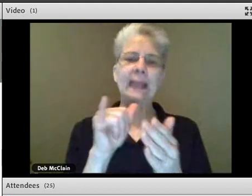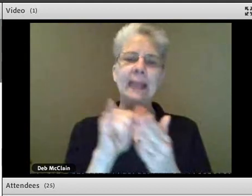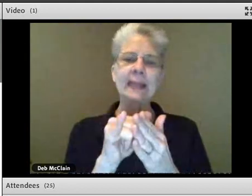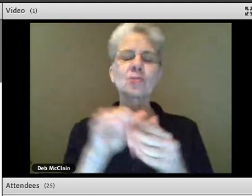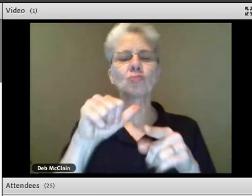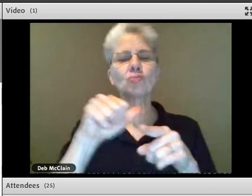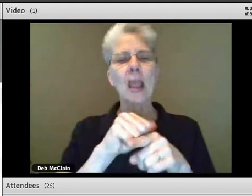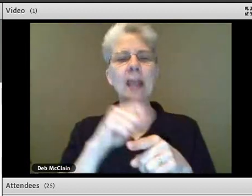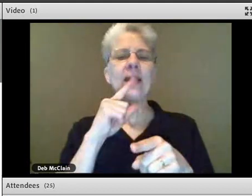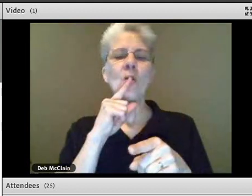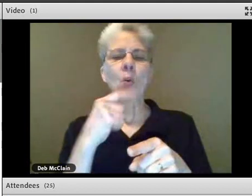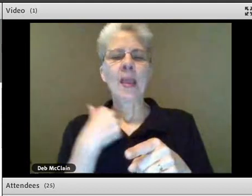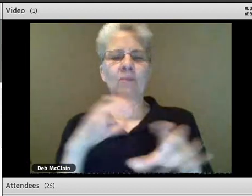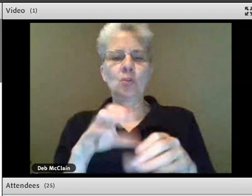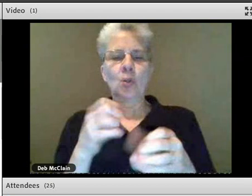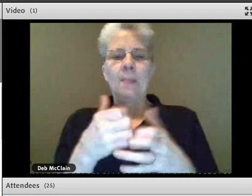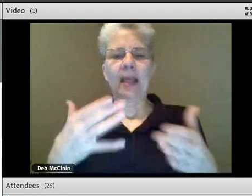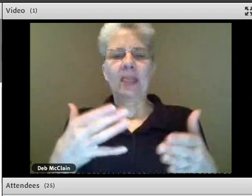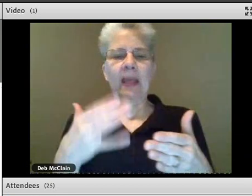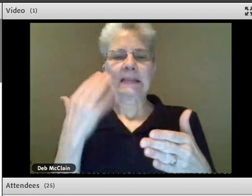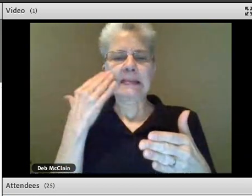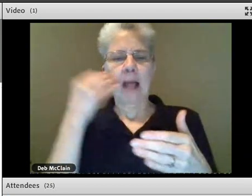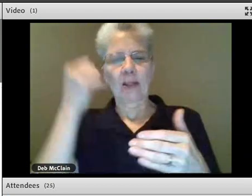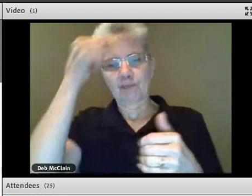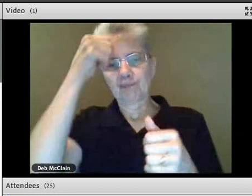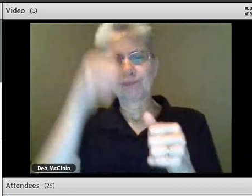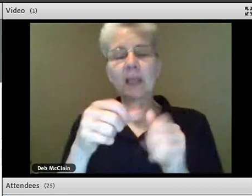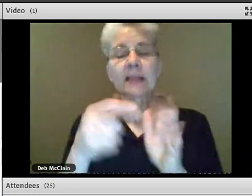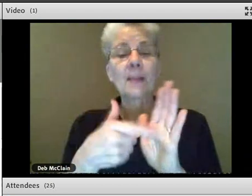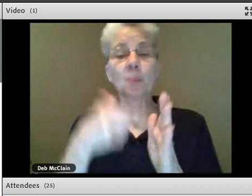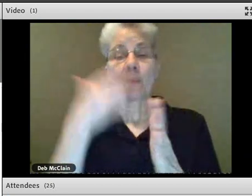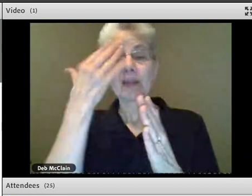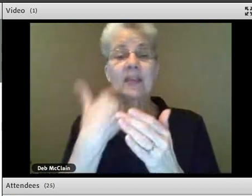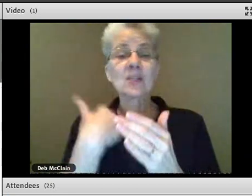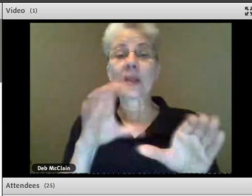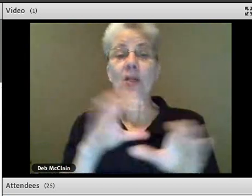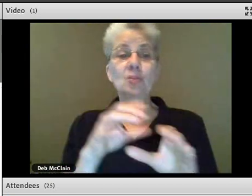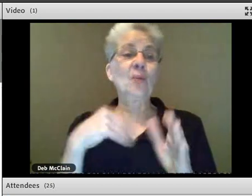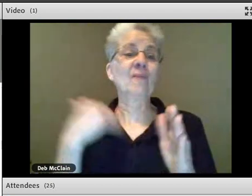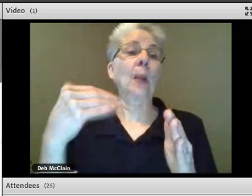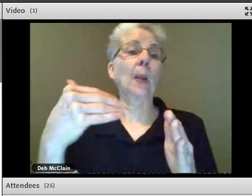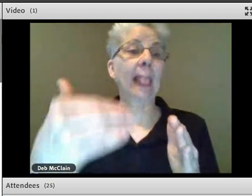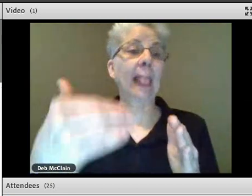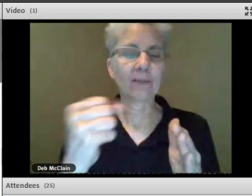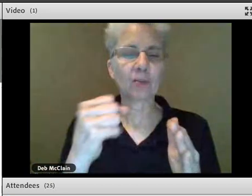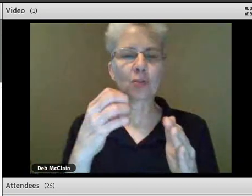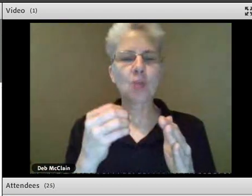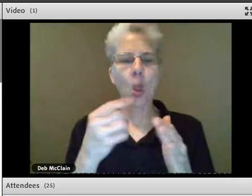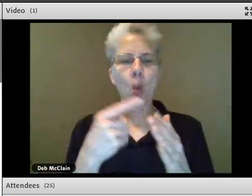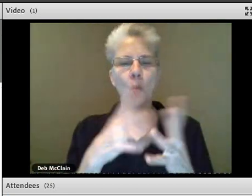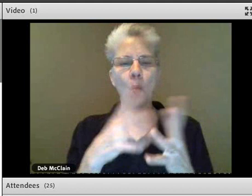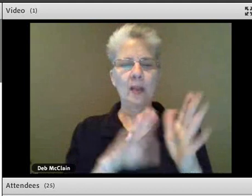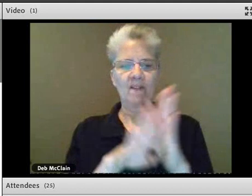The amount of stuff that we have to do, day in, day out... Sometimes we forget the things we don't do as frequently, and so by putting together refresher trainings,